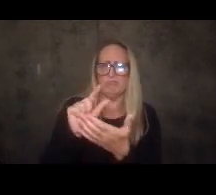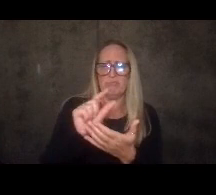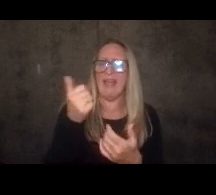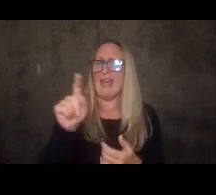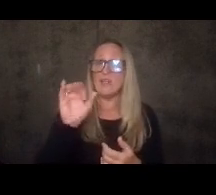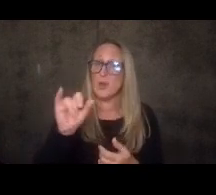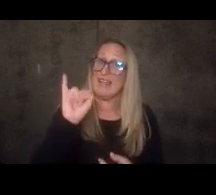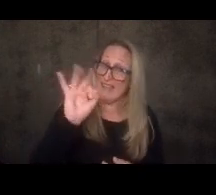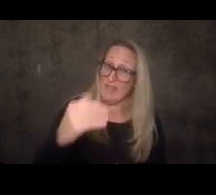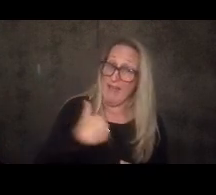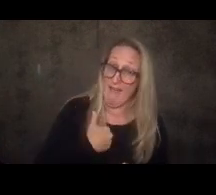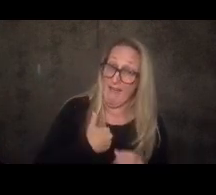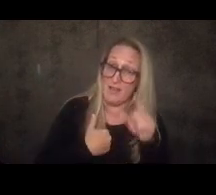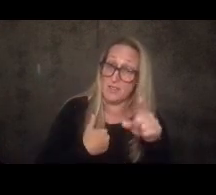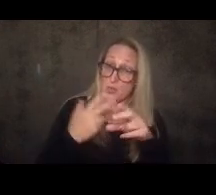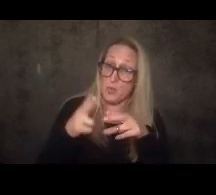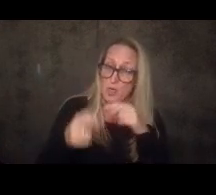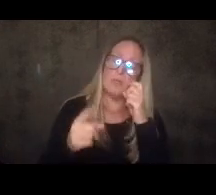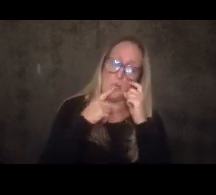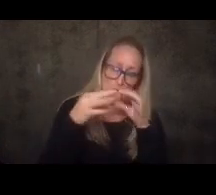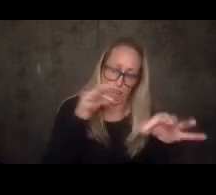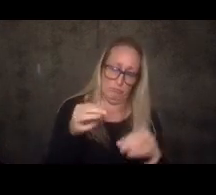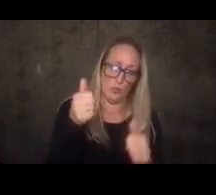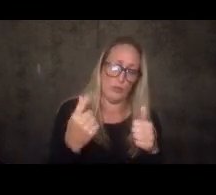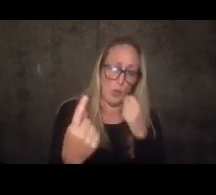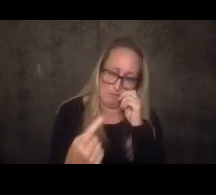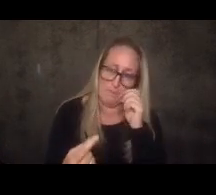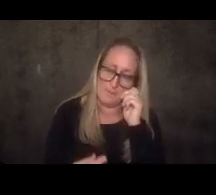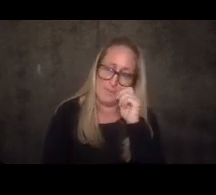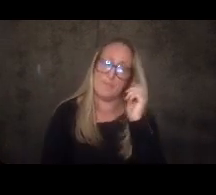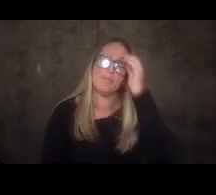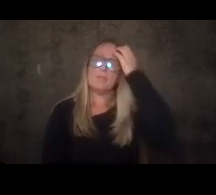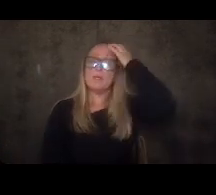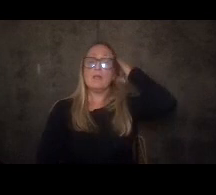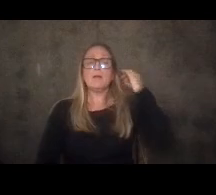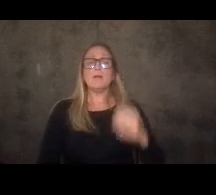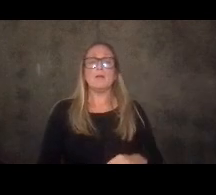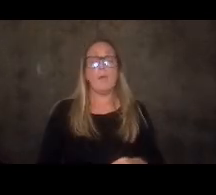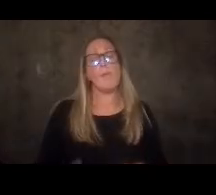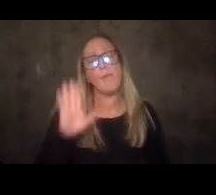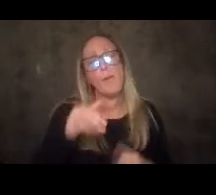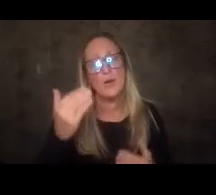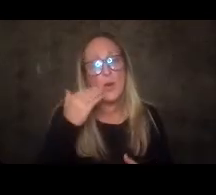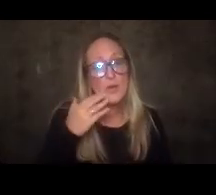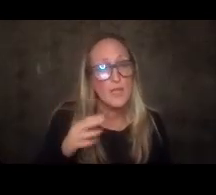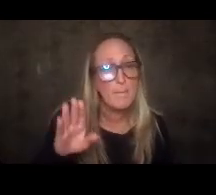shortcut, it'll tell you what that keyboard shortcut is so bold we probably know this one, but you can see it says here